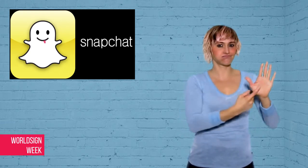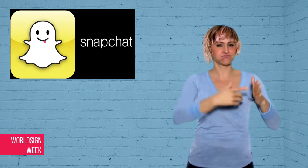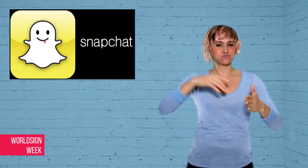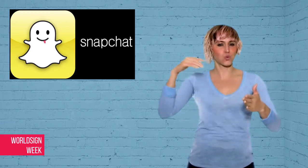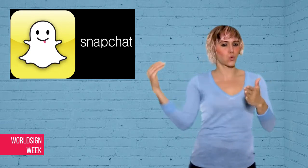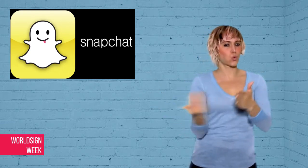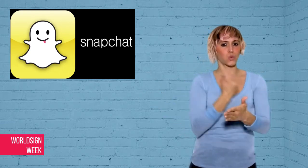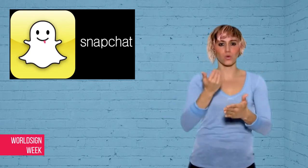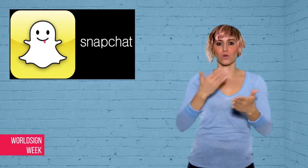model.